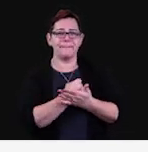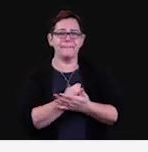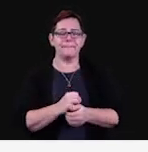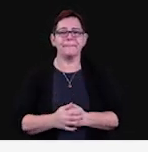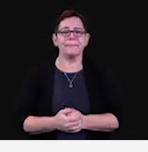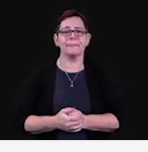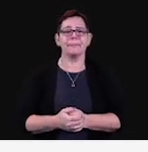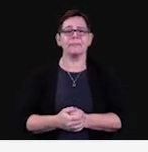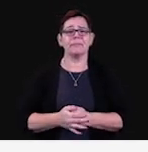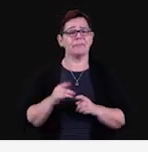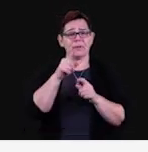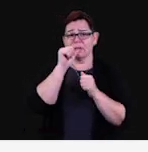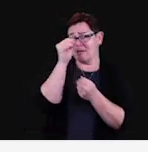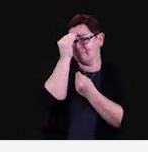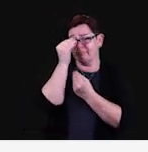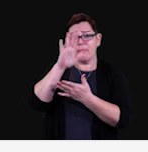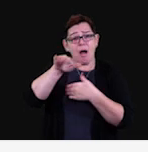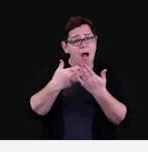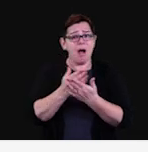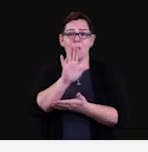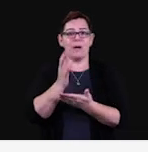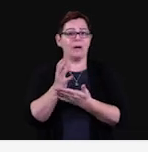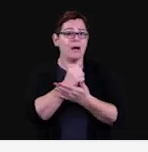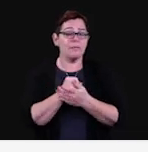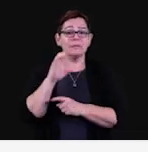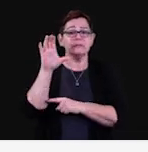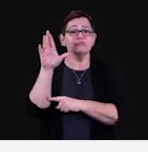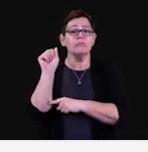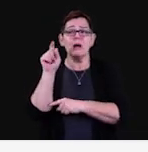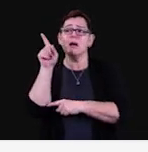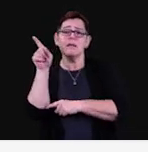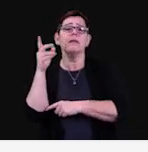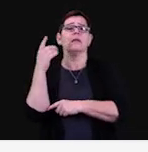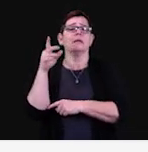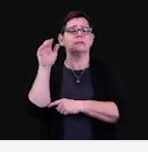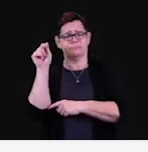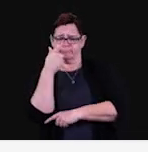If you don’t report all your income and the CRA selects your return for an audit,